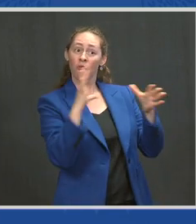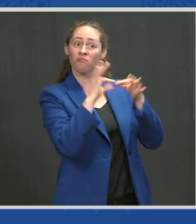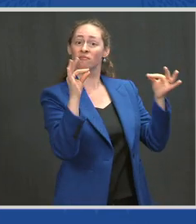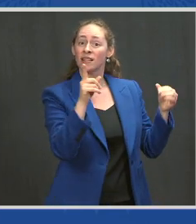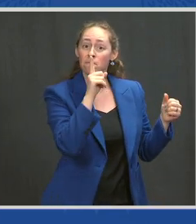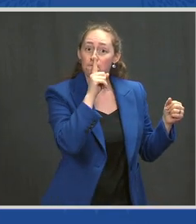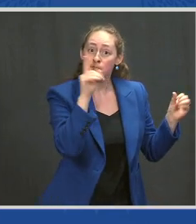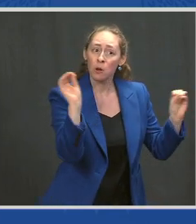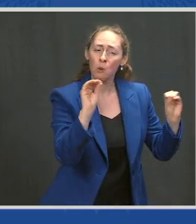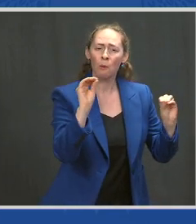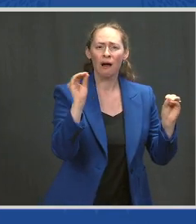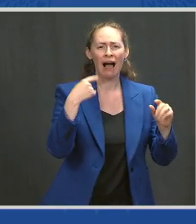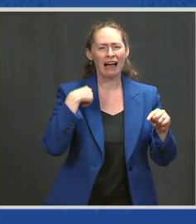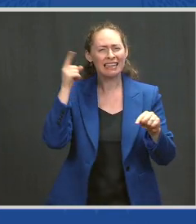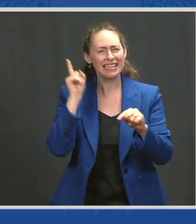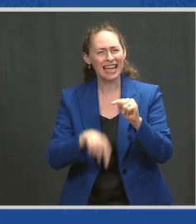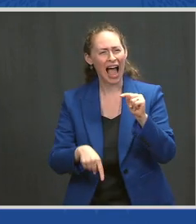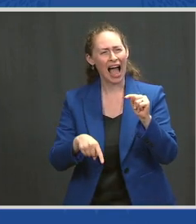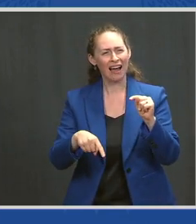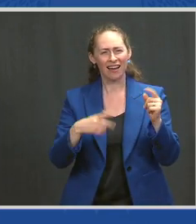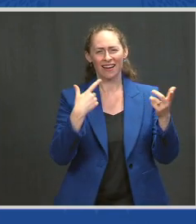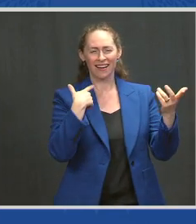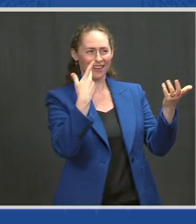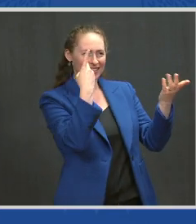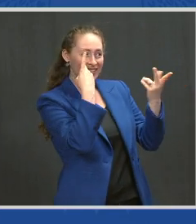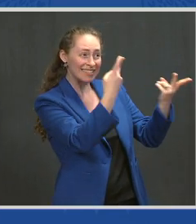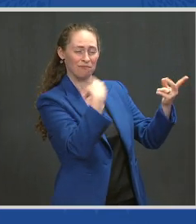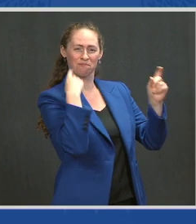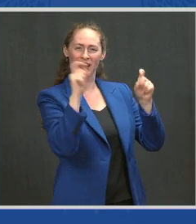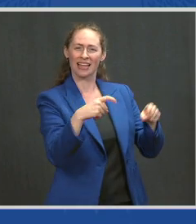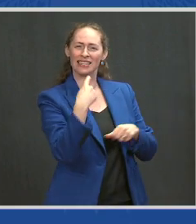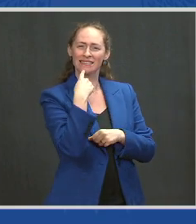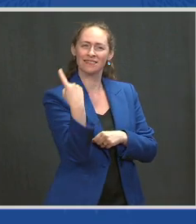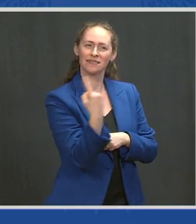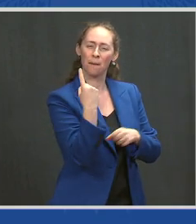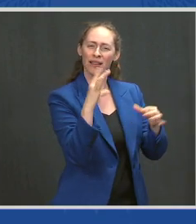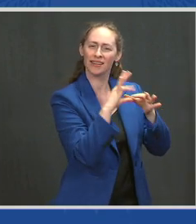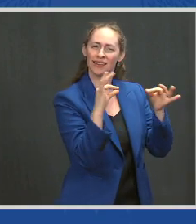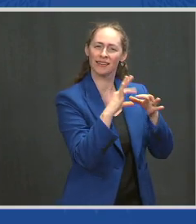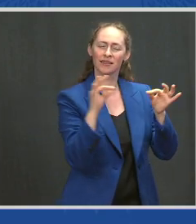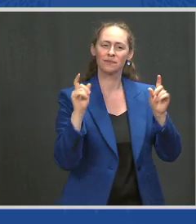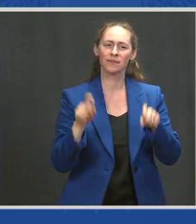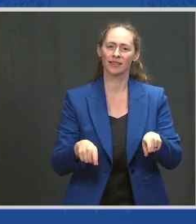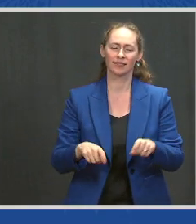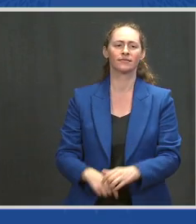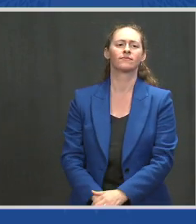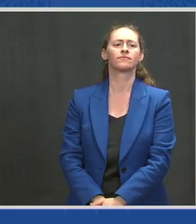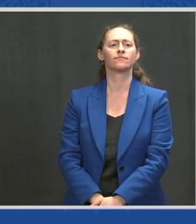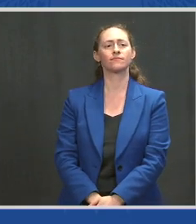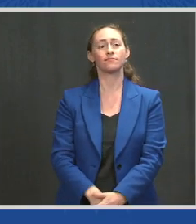I told him that, unlike other countries, including Russia, we're uniquely a product of an idea.